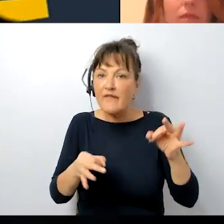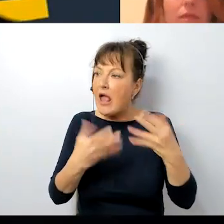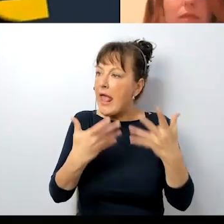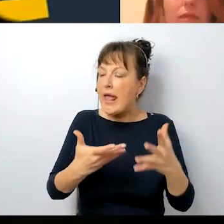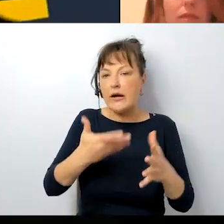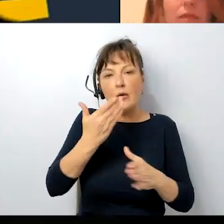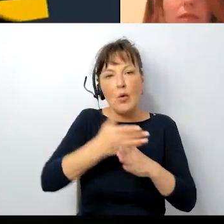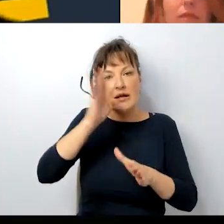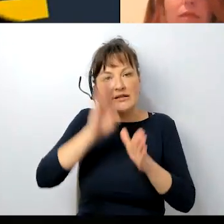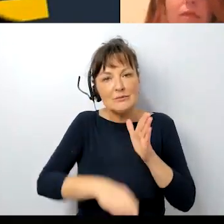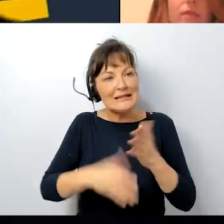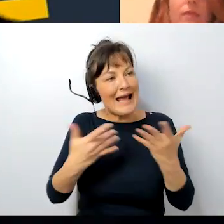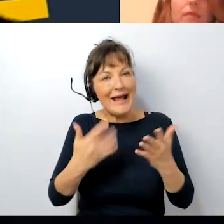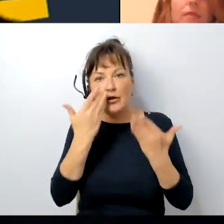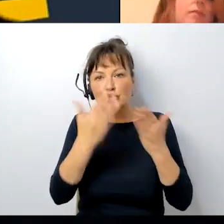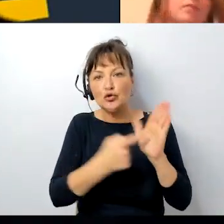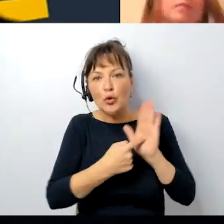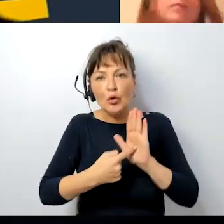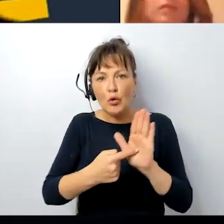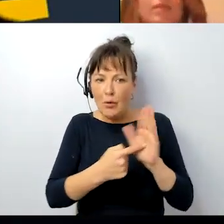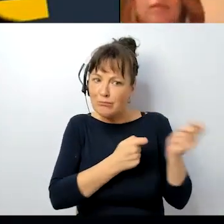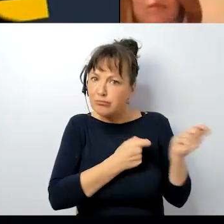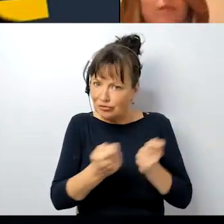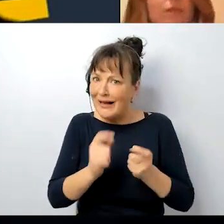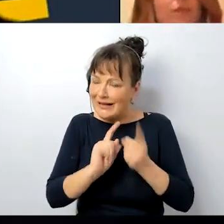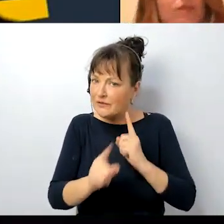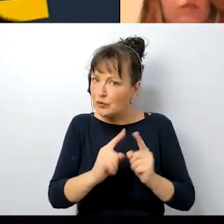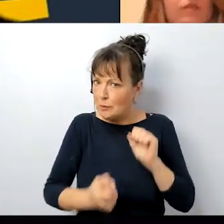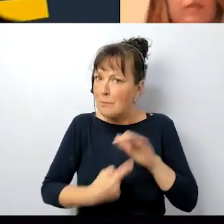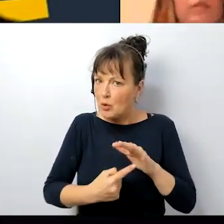to work experience certificates, so bring that along with you to the interview,